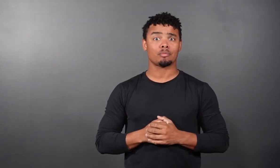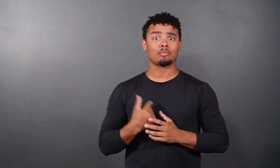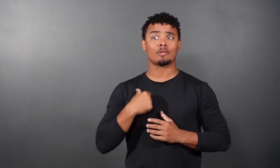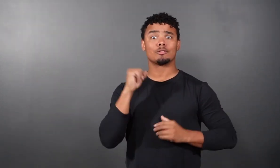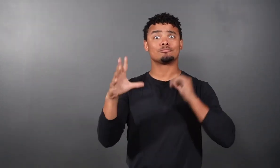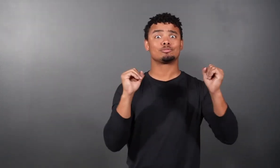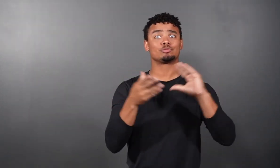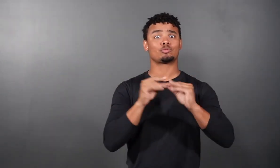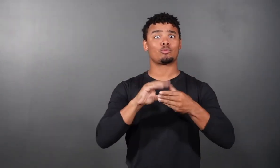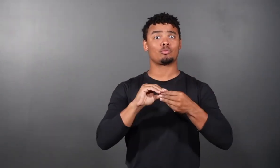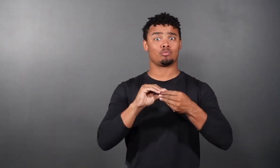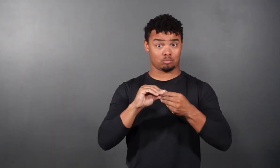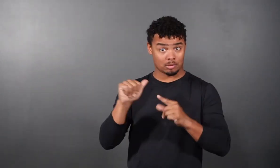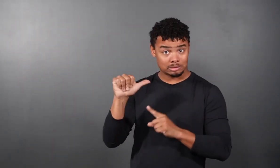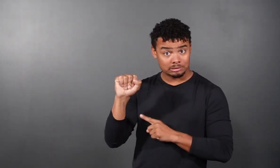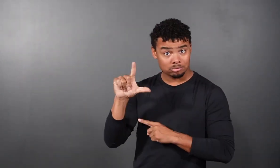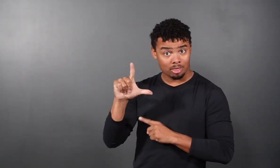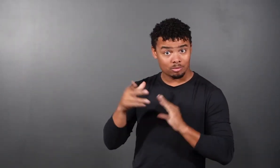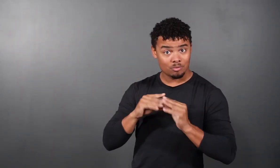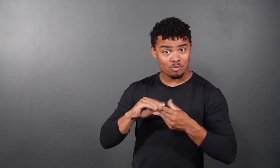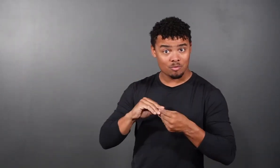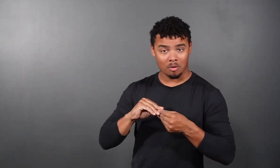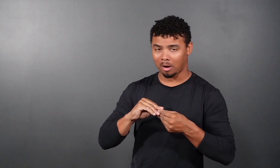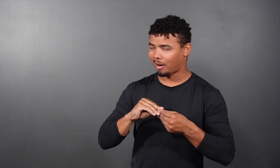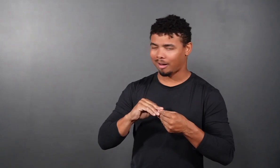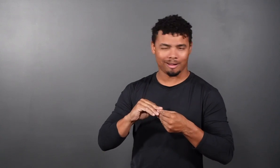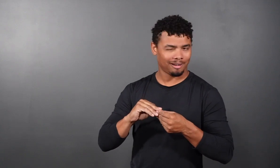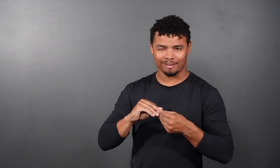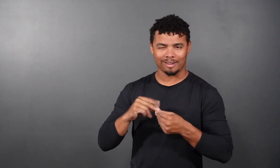I will tell stories through... Not ASL!